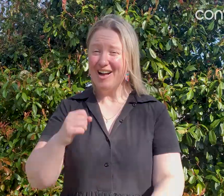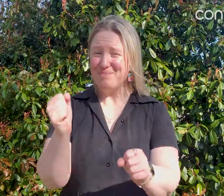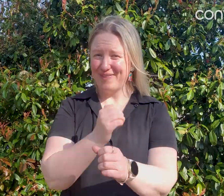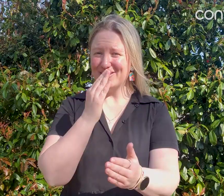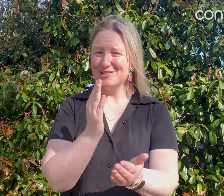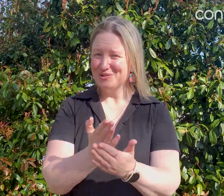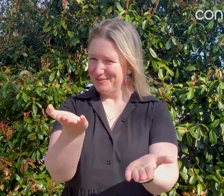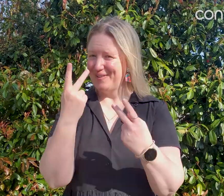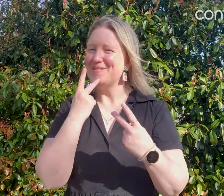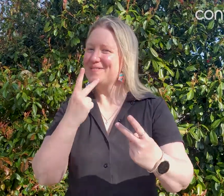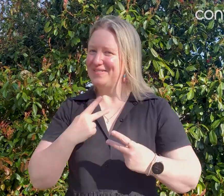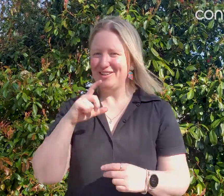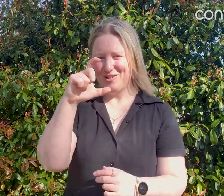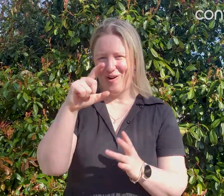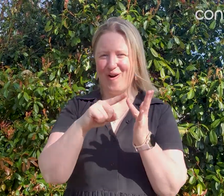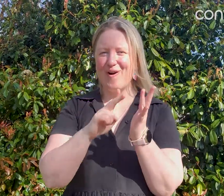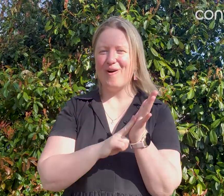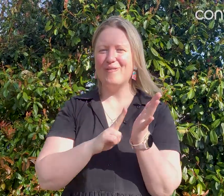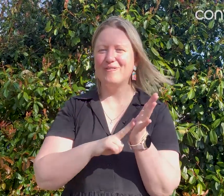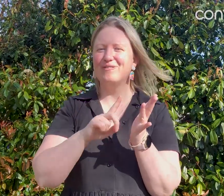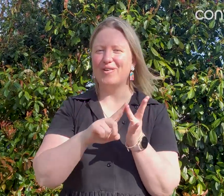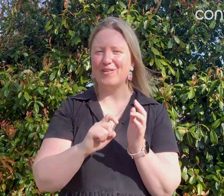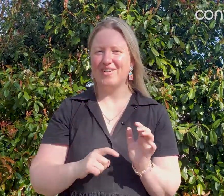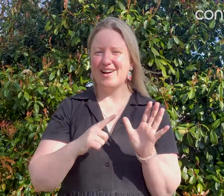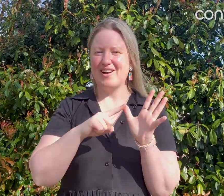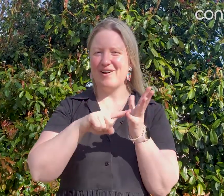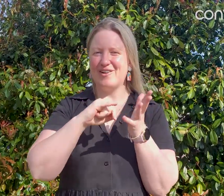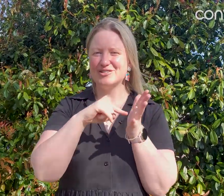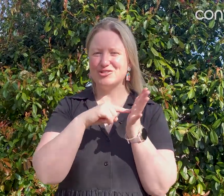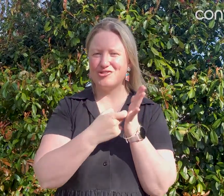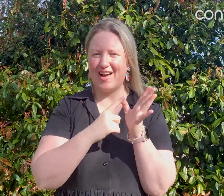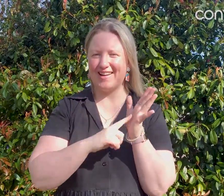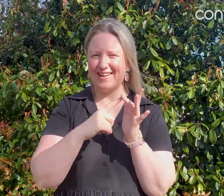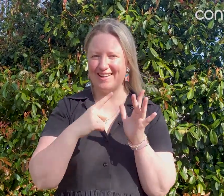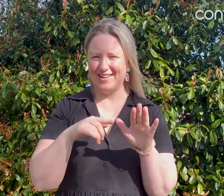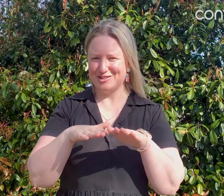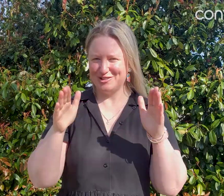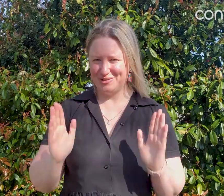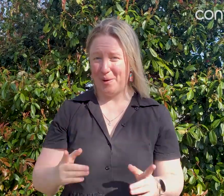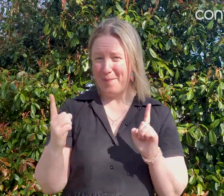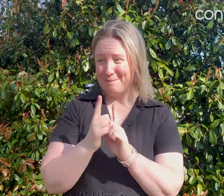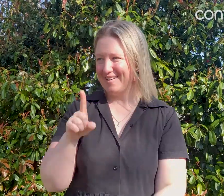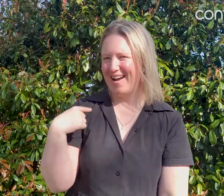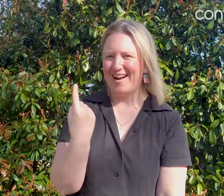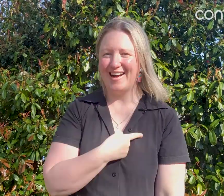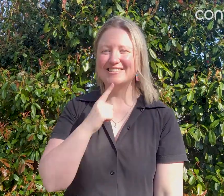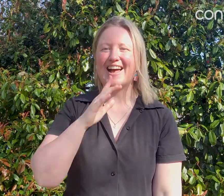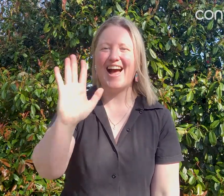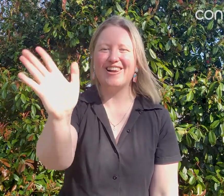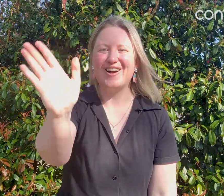Make sure to visit the Convo Australia stall! Come say hello and meet us in person!